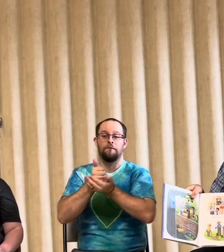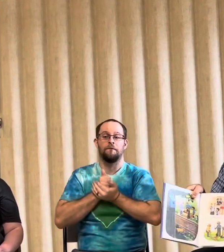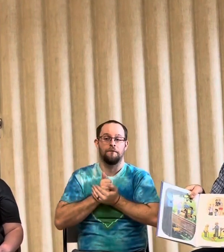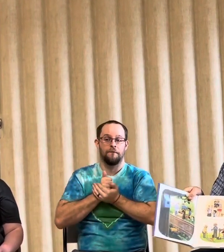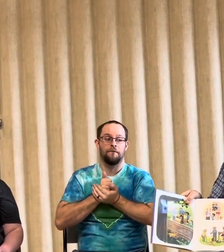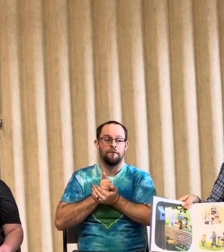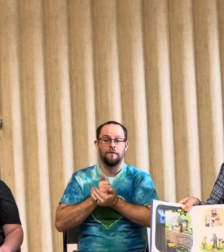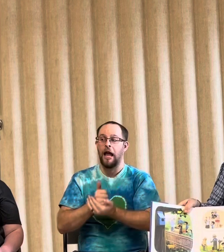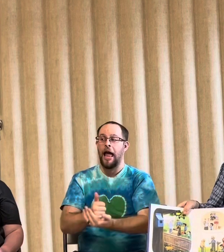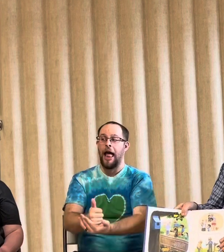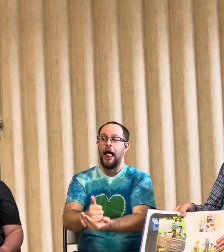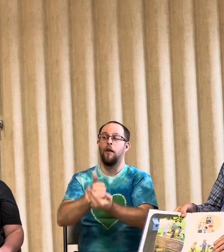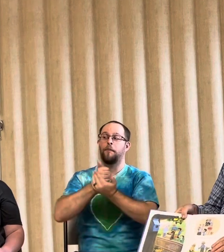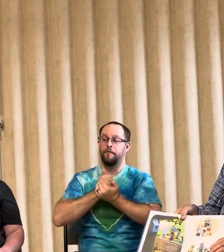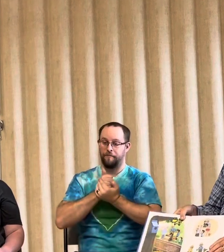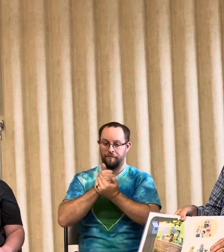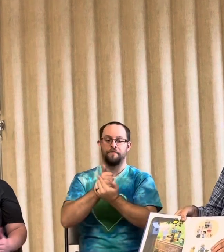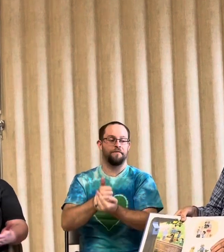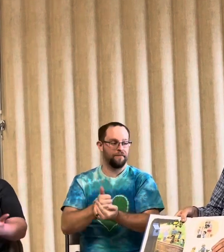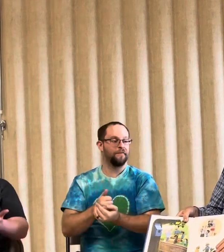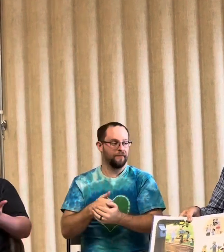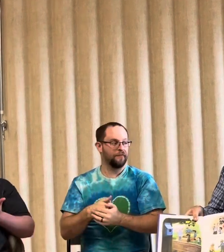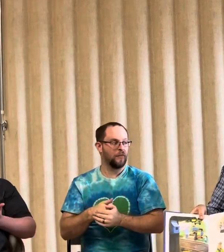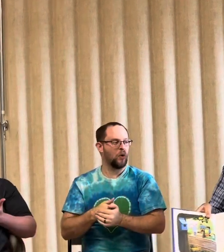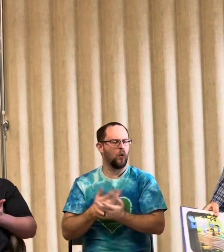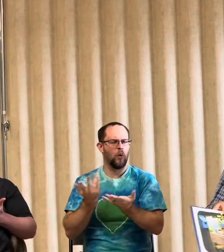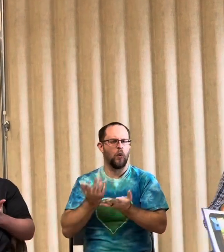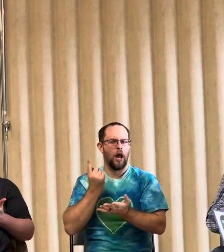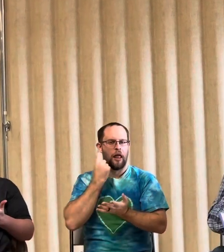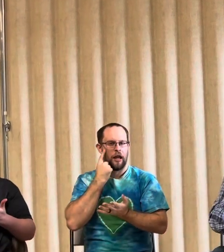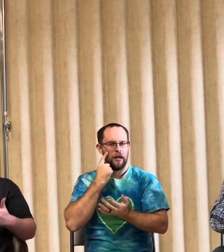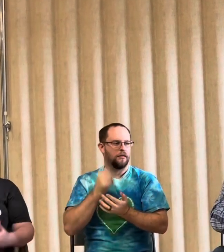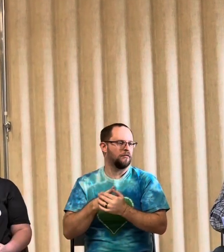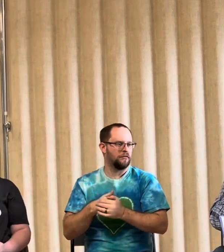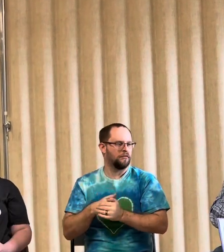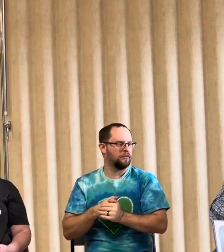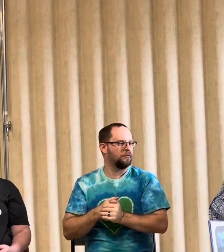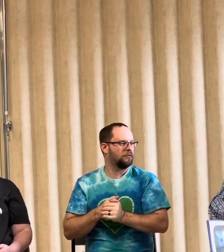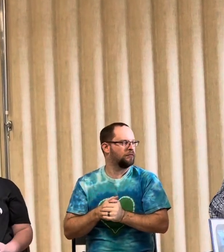What do you think she needs? CALI: "Help!" GRAMPS: Do you know? Can you see anything